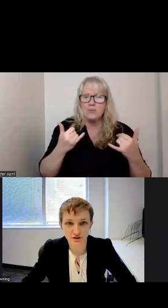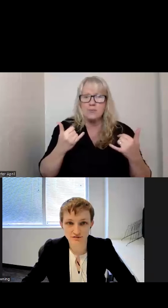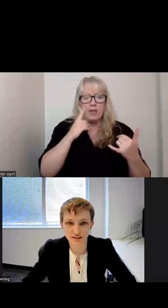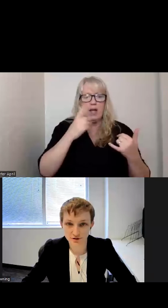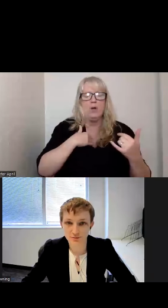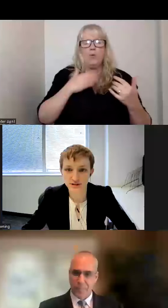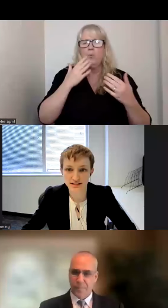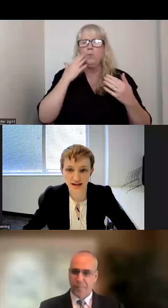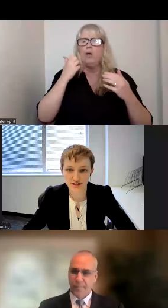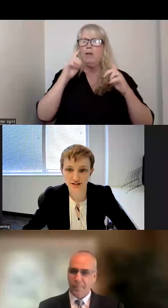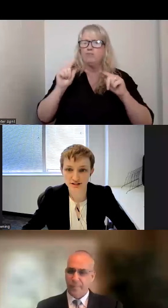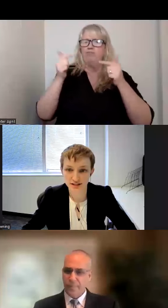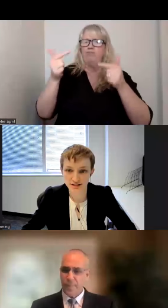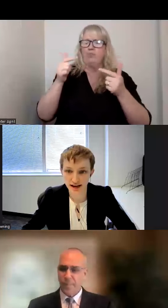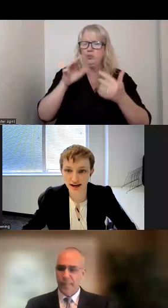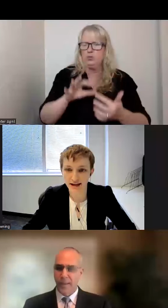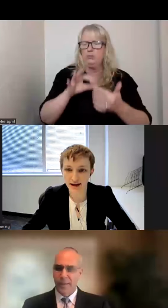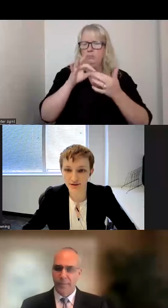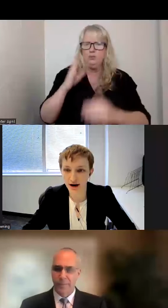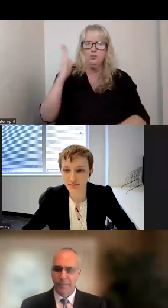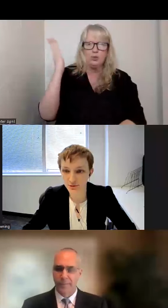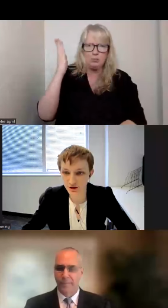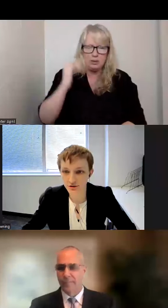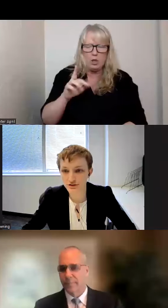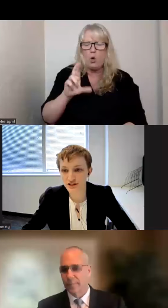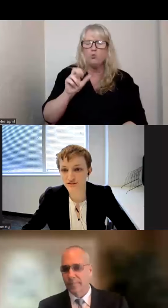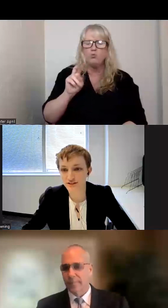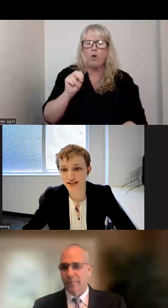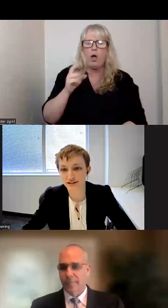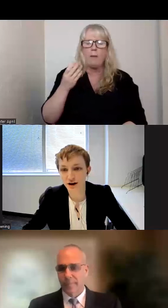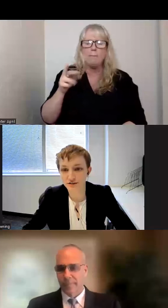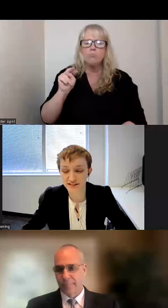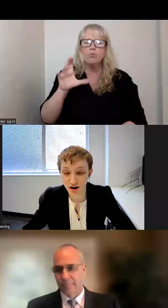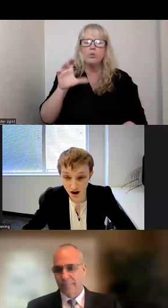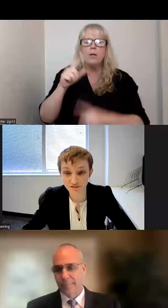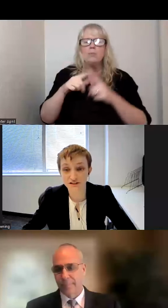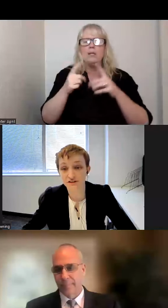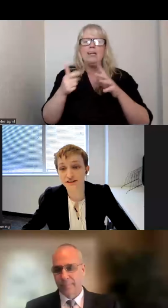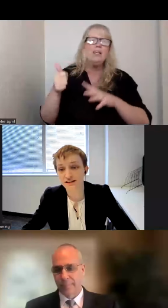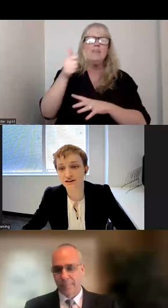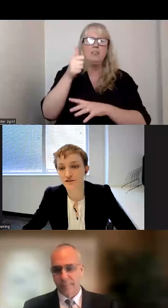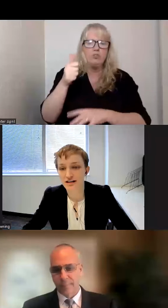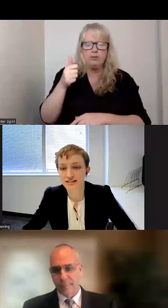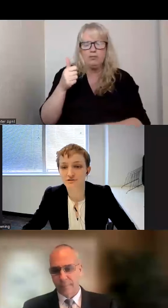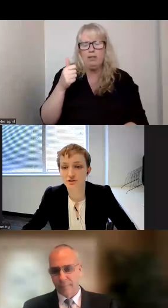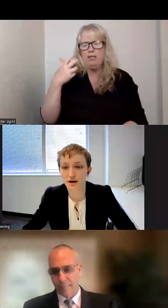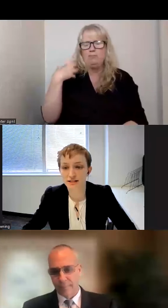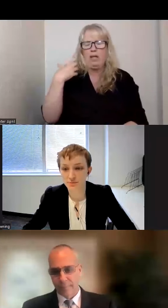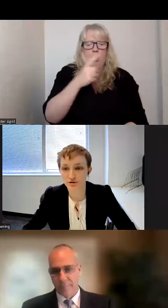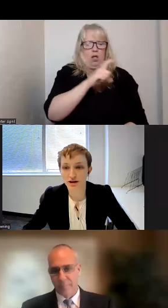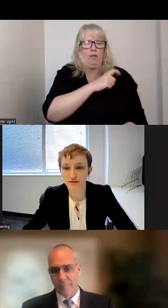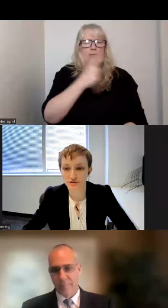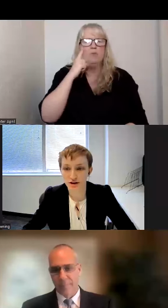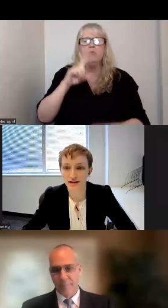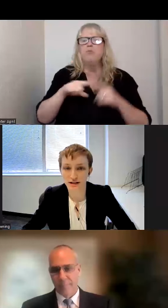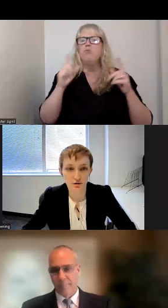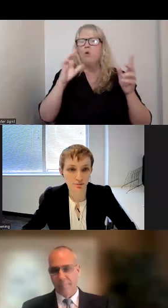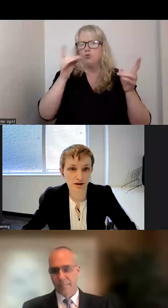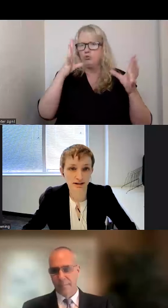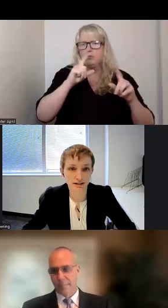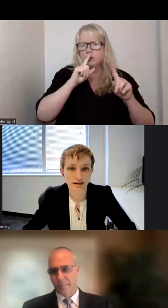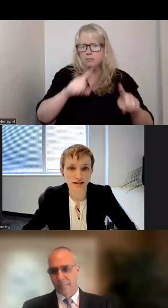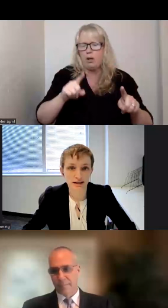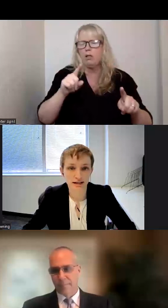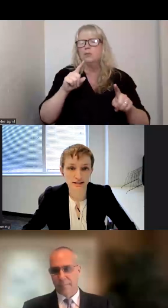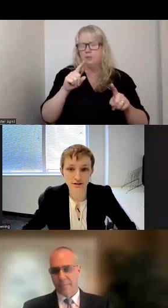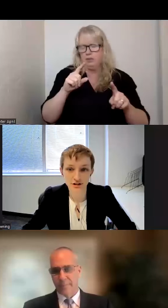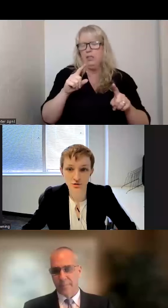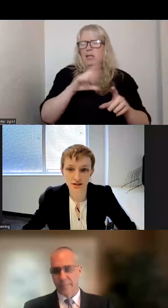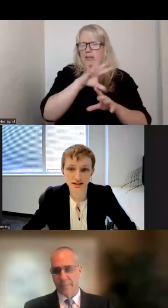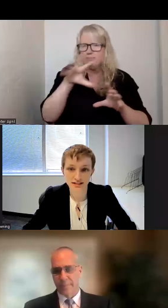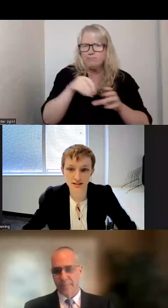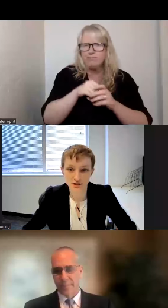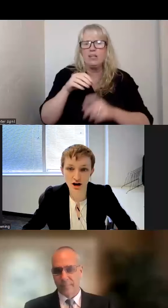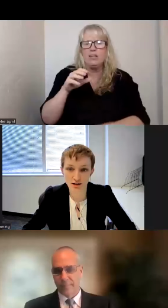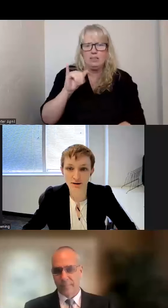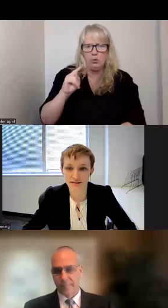TO THE FEATURED PRESENTATION TODAY. RON BRUNO IS HERE TO TALK TO US ABOUT